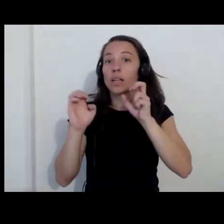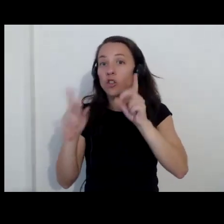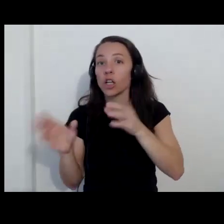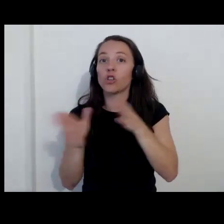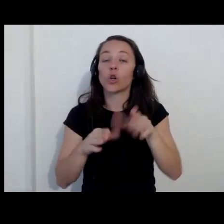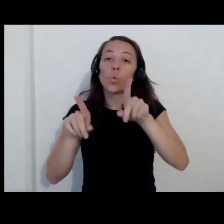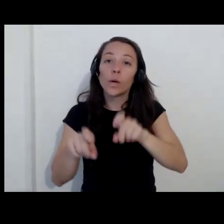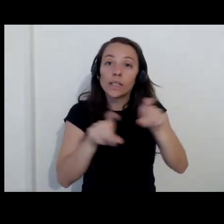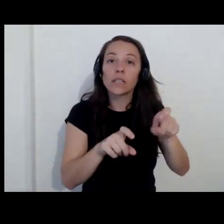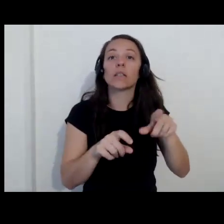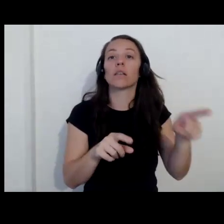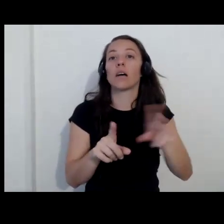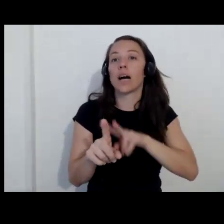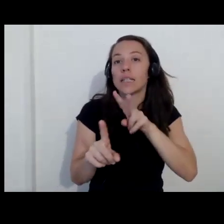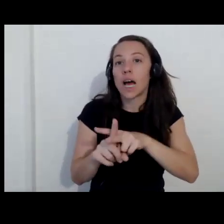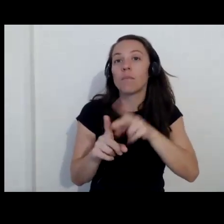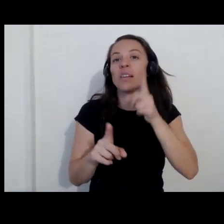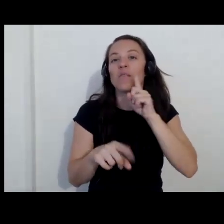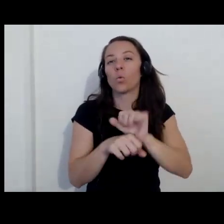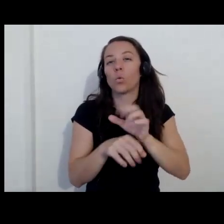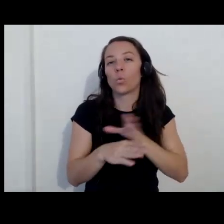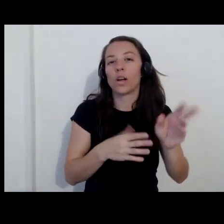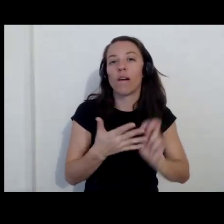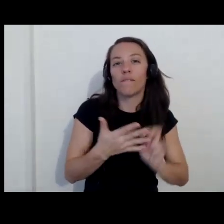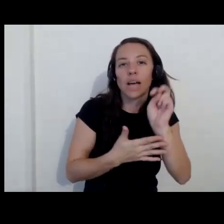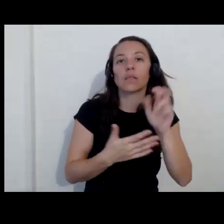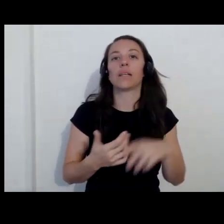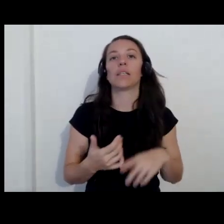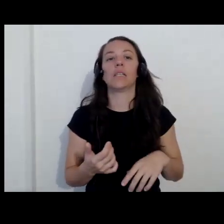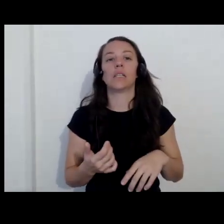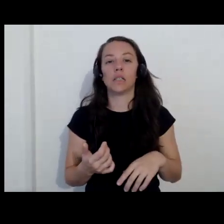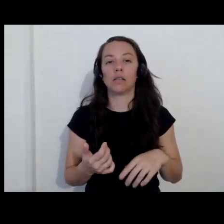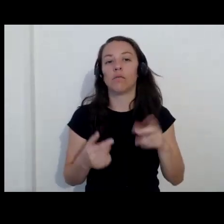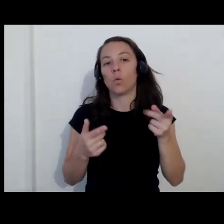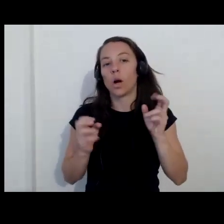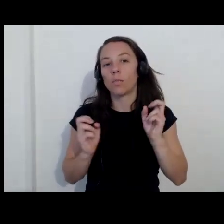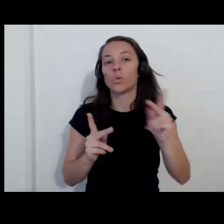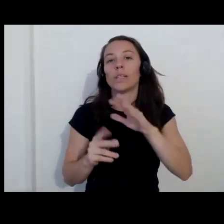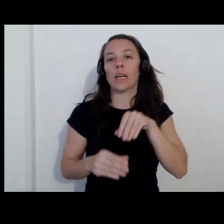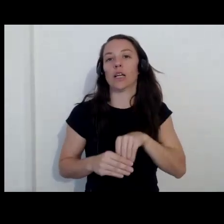assignments for career advancement, career mobility opportunities and internal training.